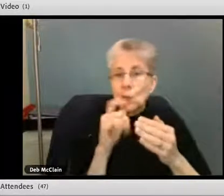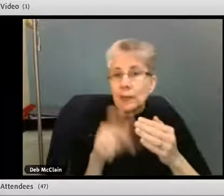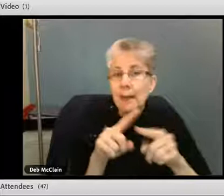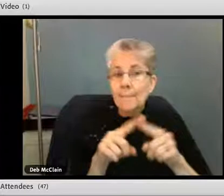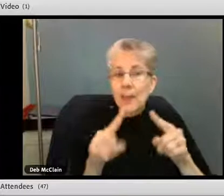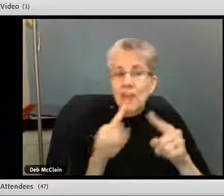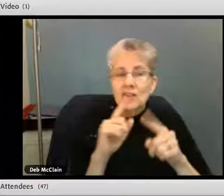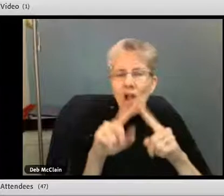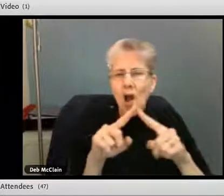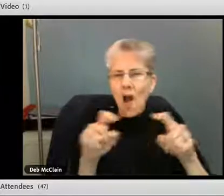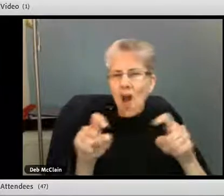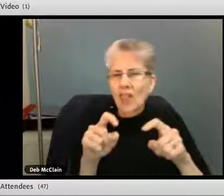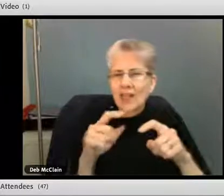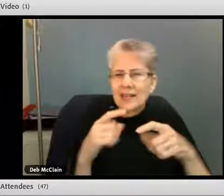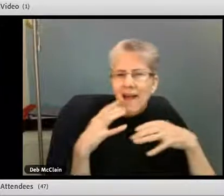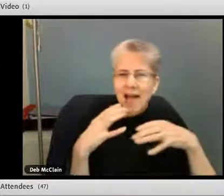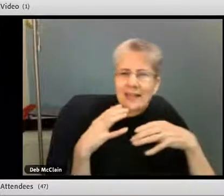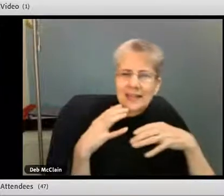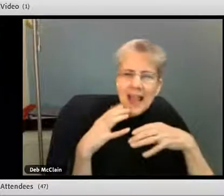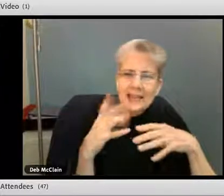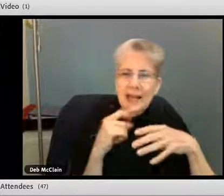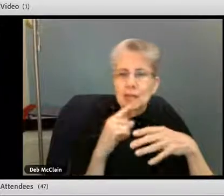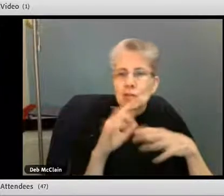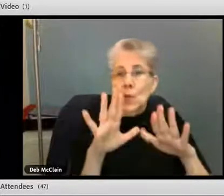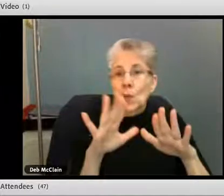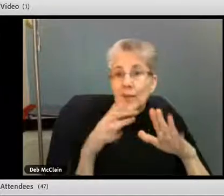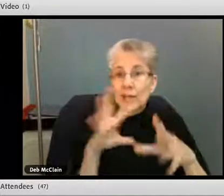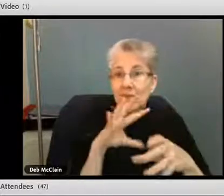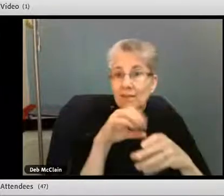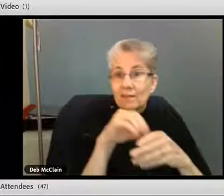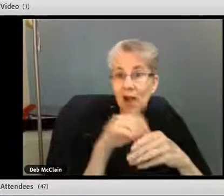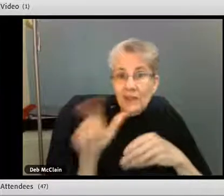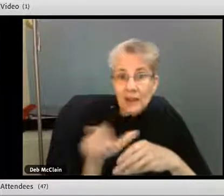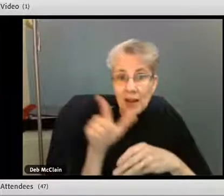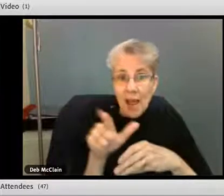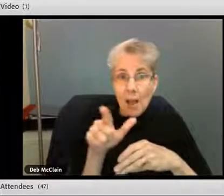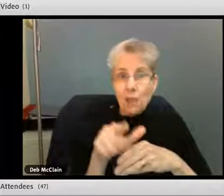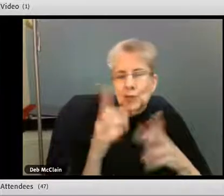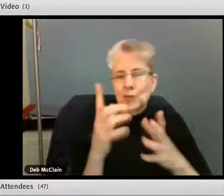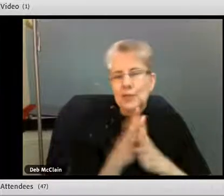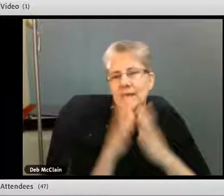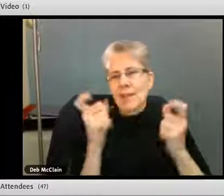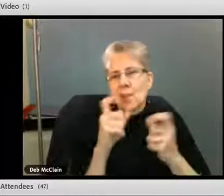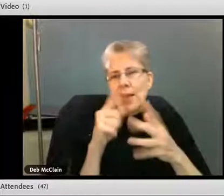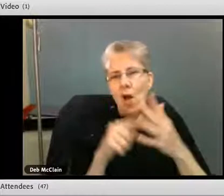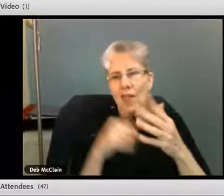It's so great to get involved at the library to celebrate all of these silly holidays. National Cookie Day,